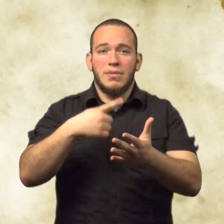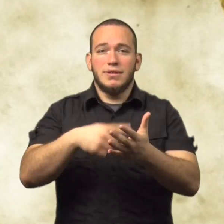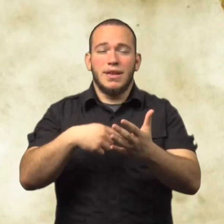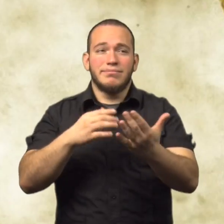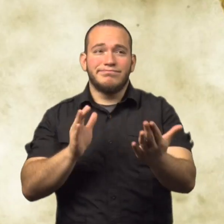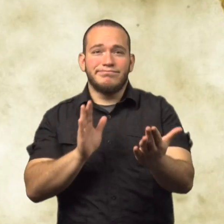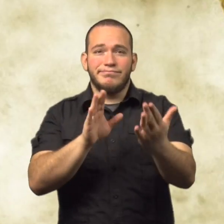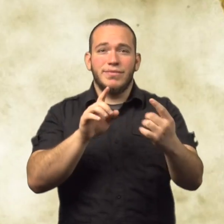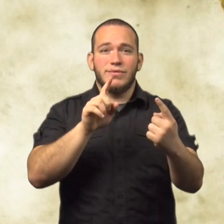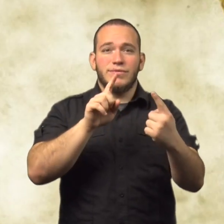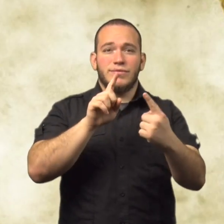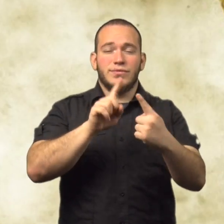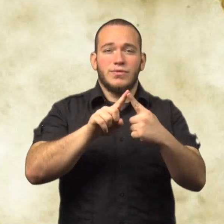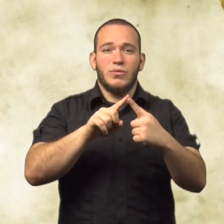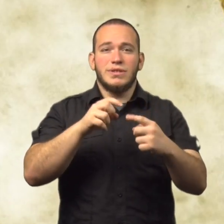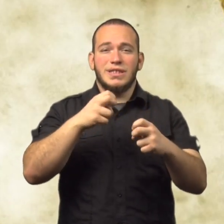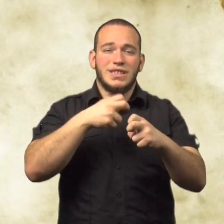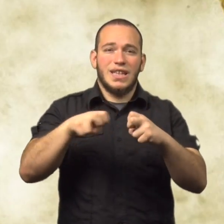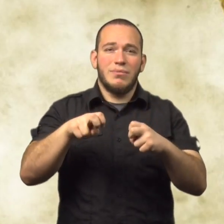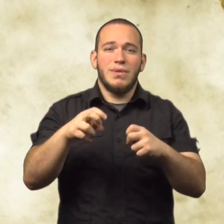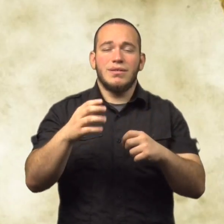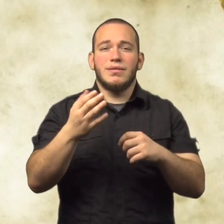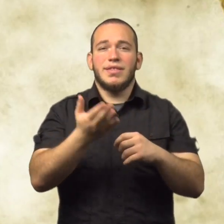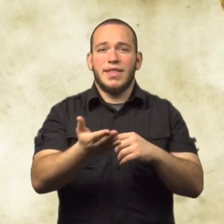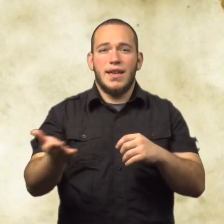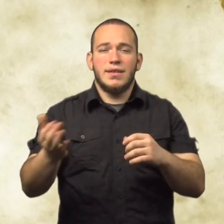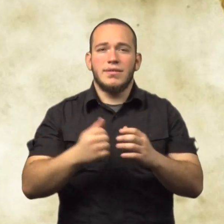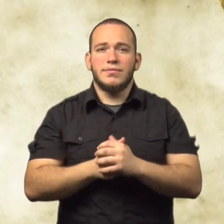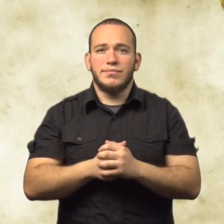Sometimes we face difficult things.